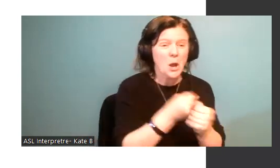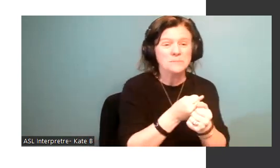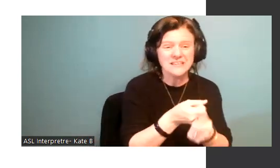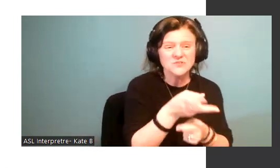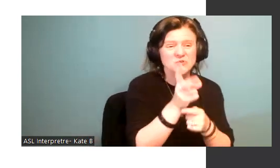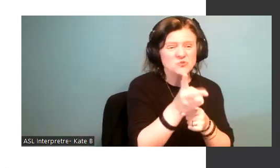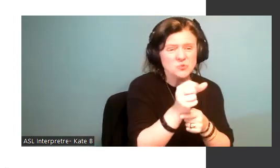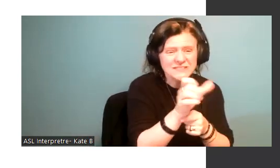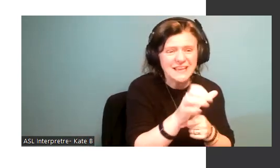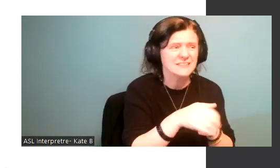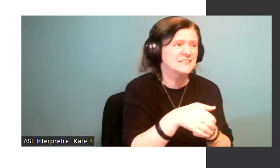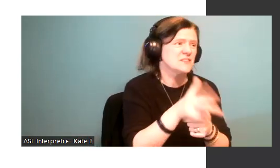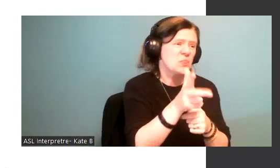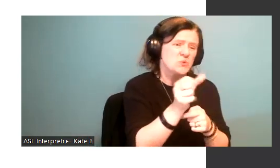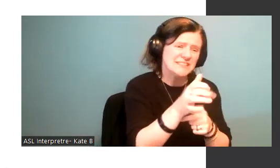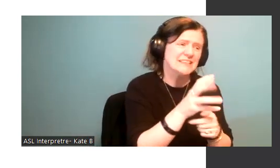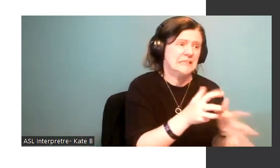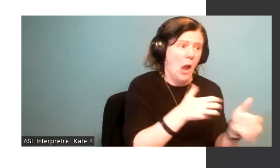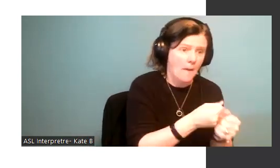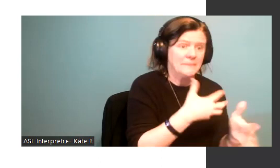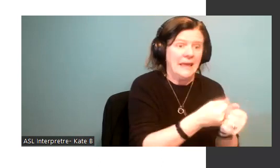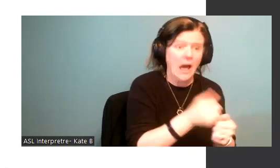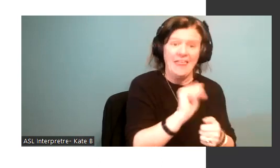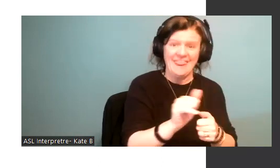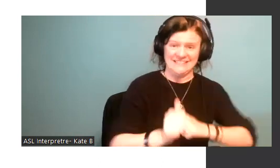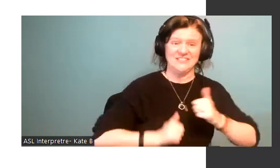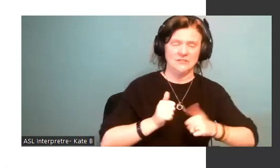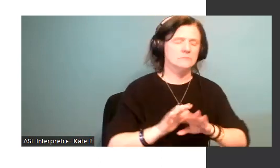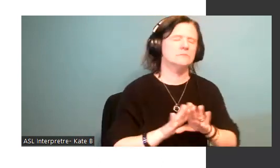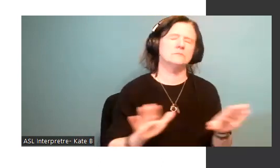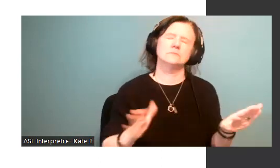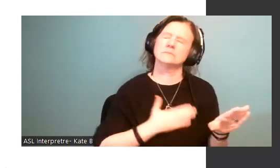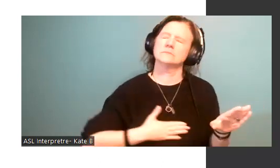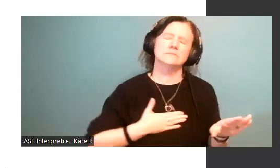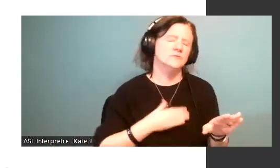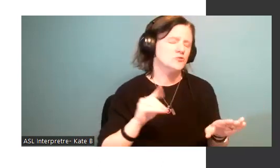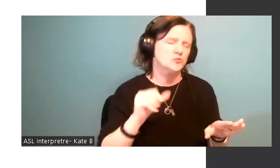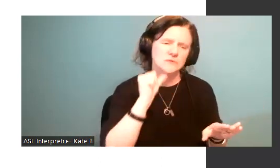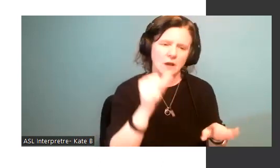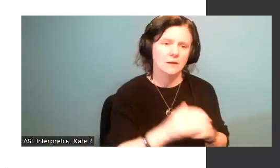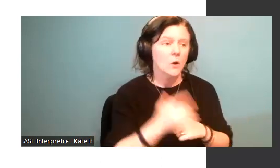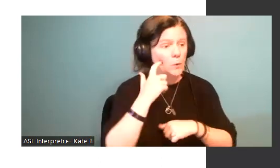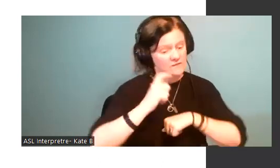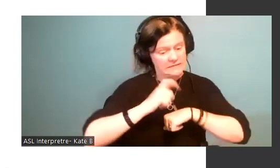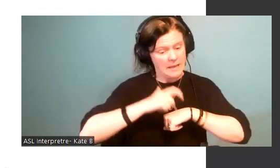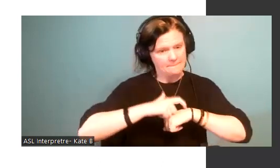Again, only use it for error messages or time sensitive. Please don't put stuff that updates